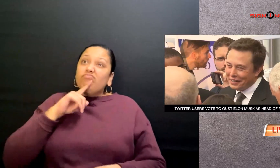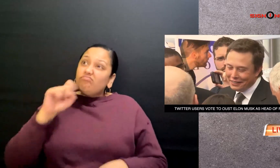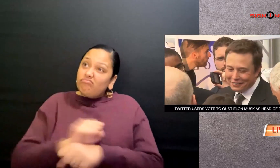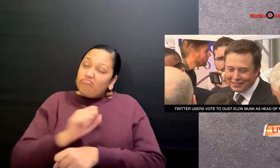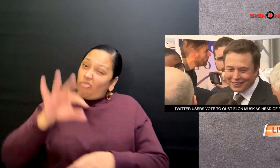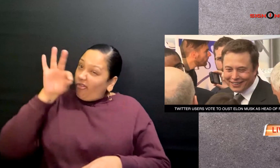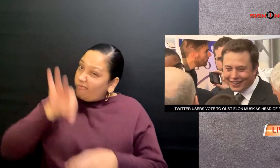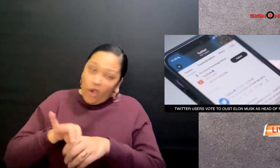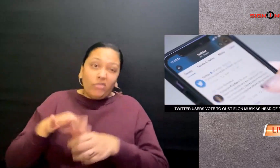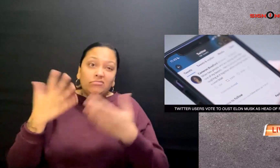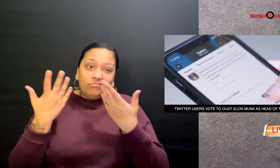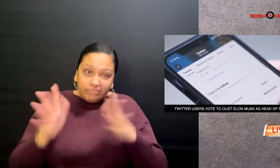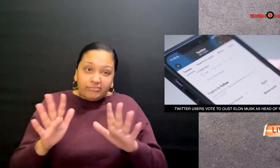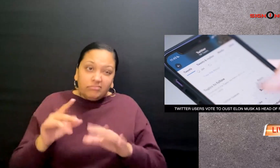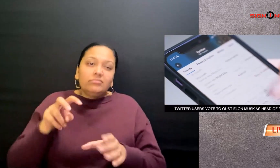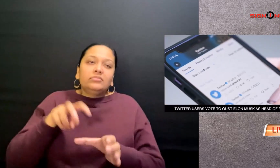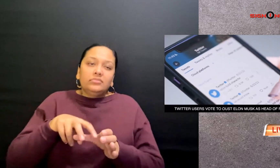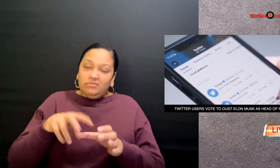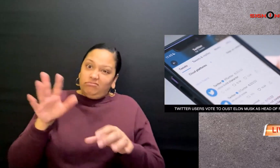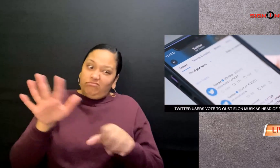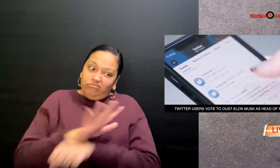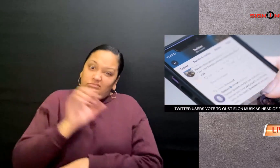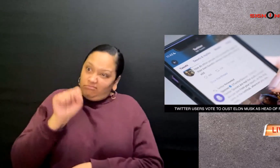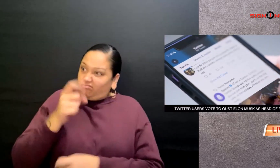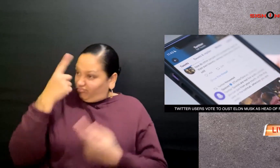if he's voted out he will step down